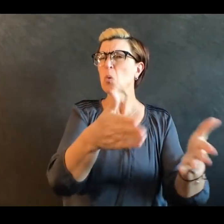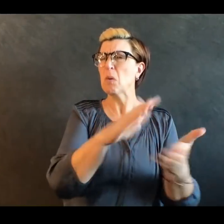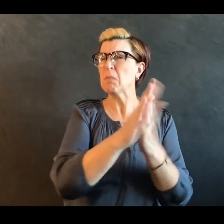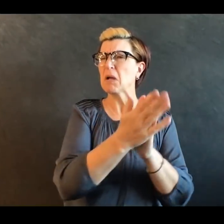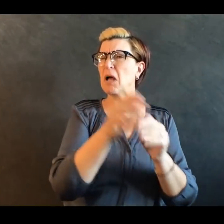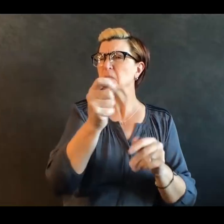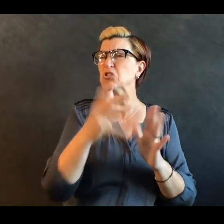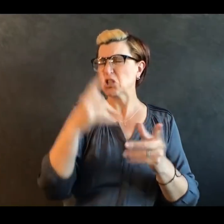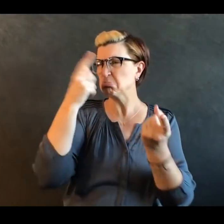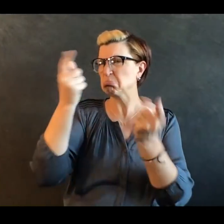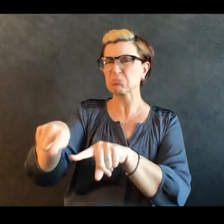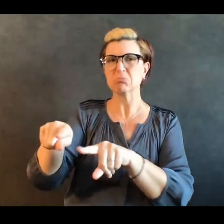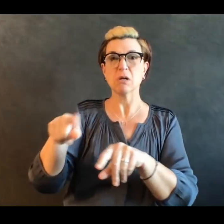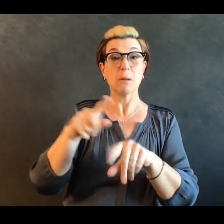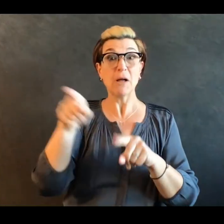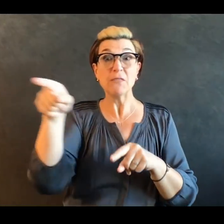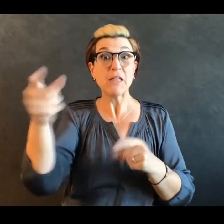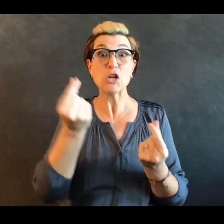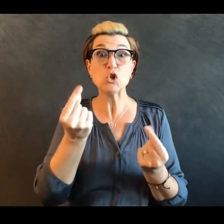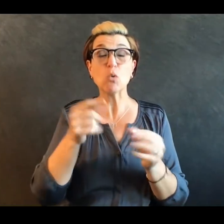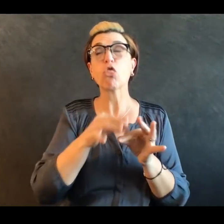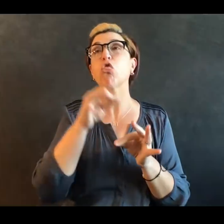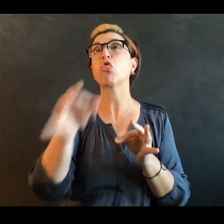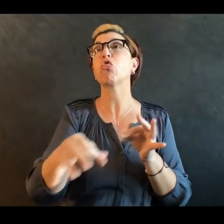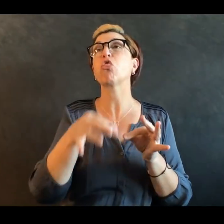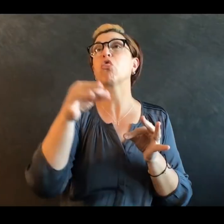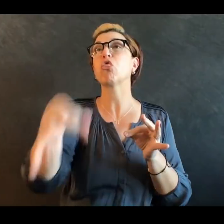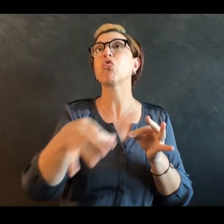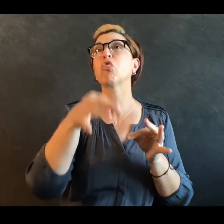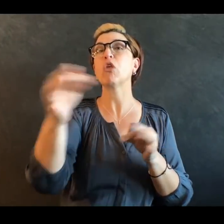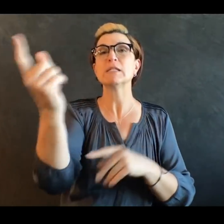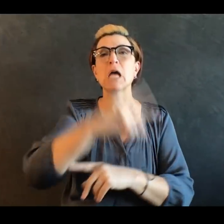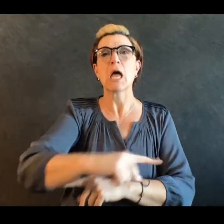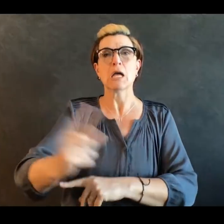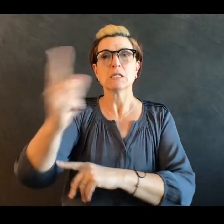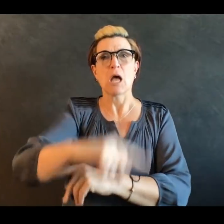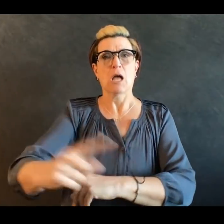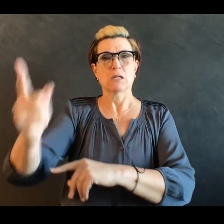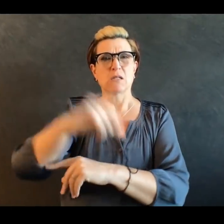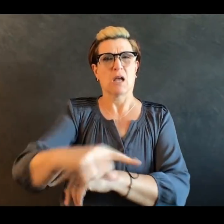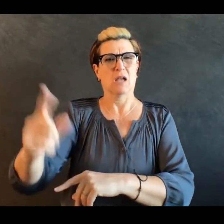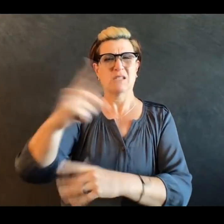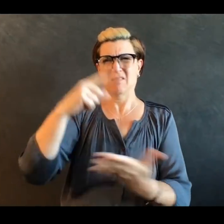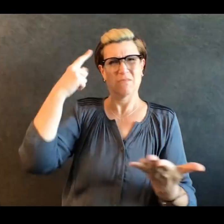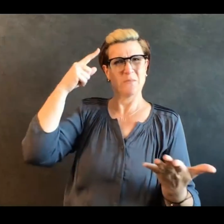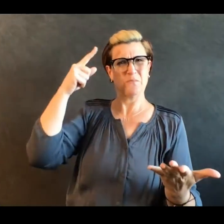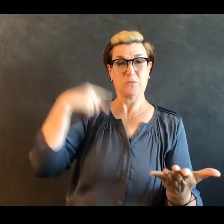judge approved and we're close to 250 judges but because of the way they're